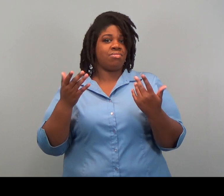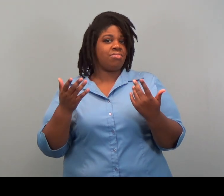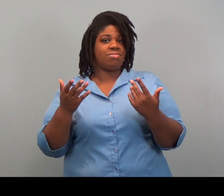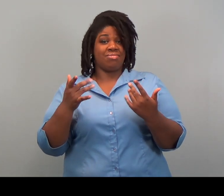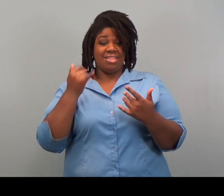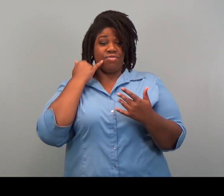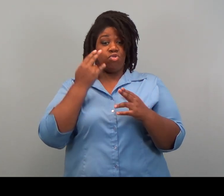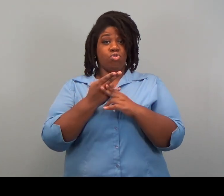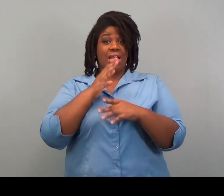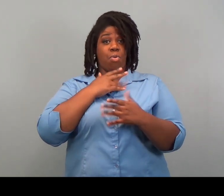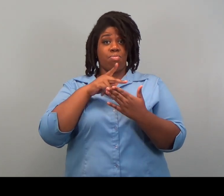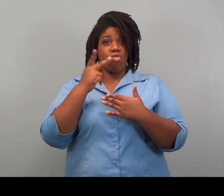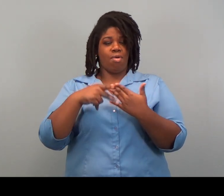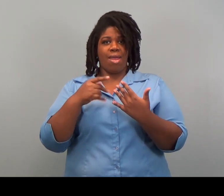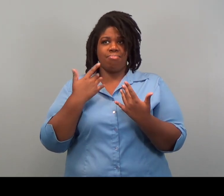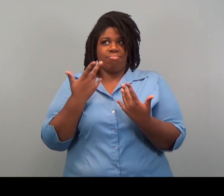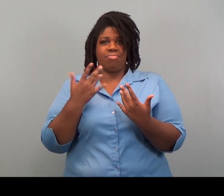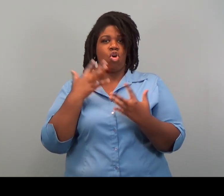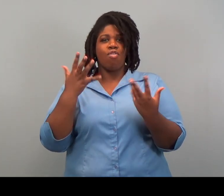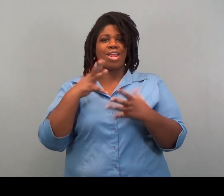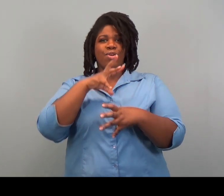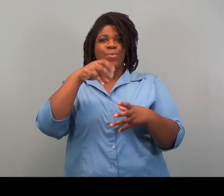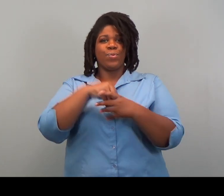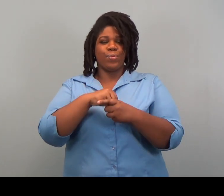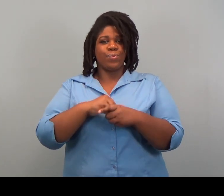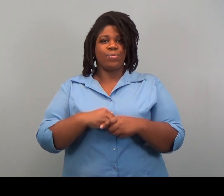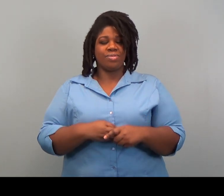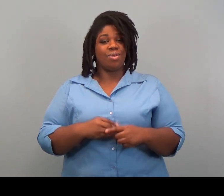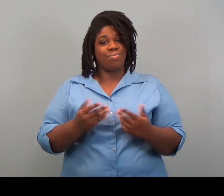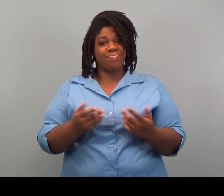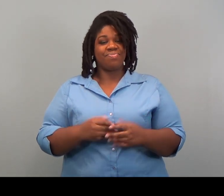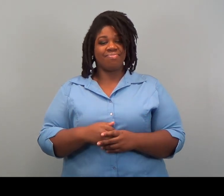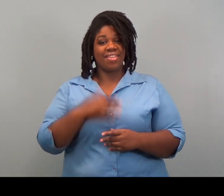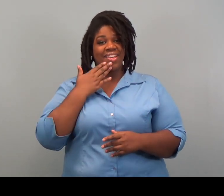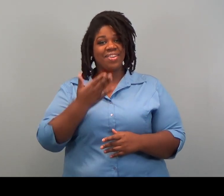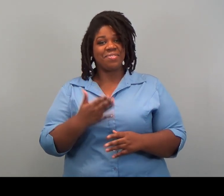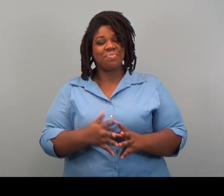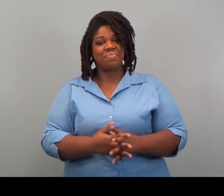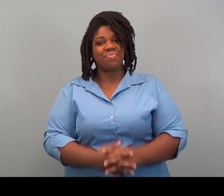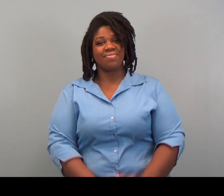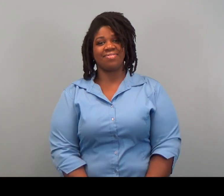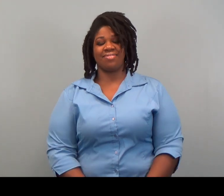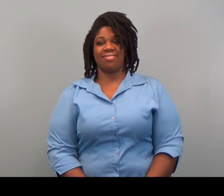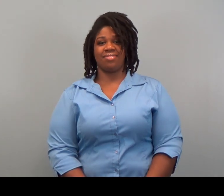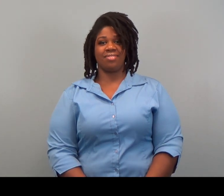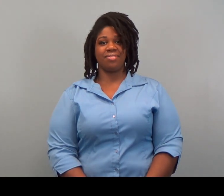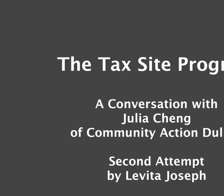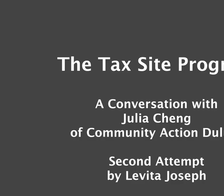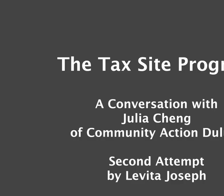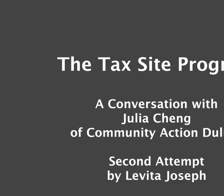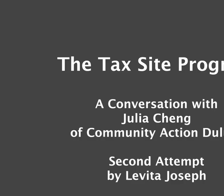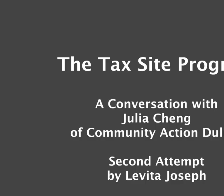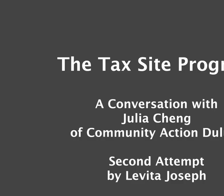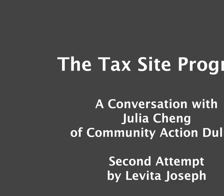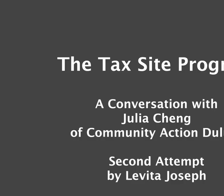you're maybe taking two and a half to three steps ahead. Thank you.